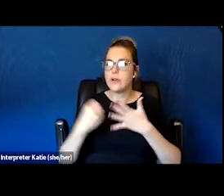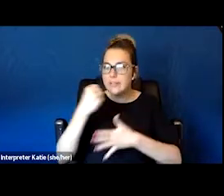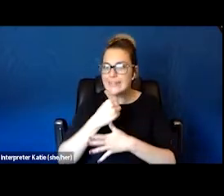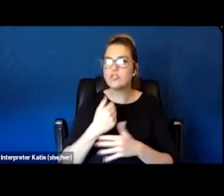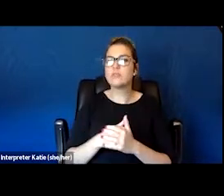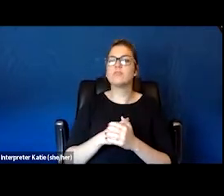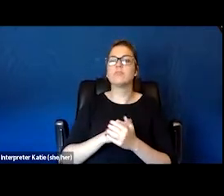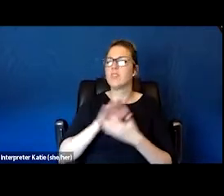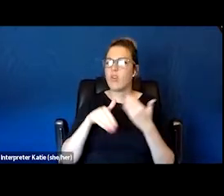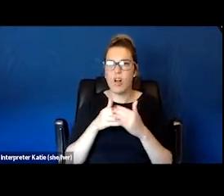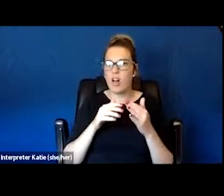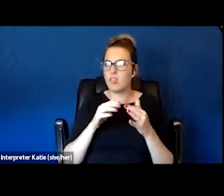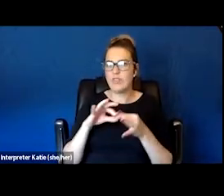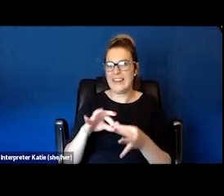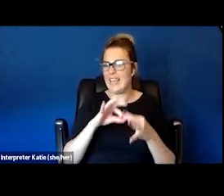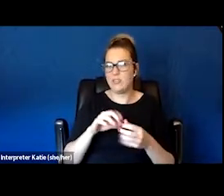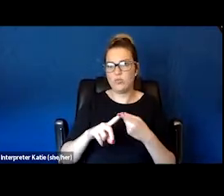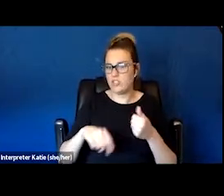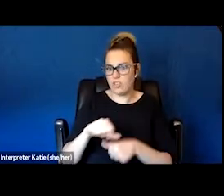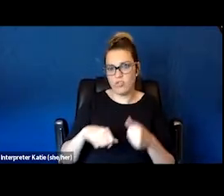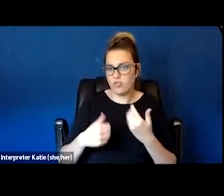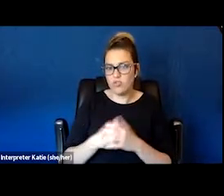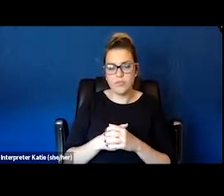essentially ensuring that there is equitable access to,